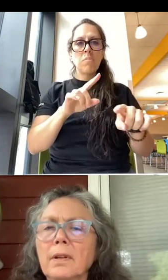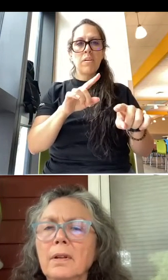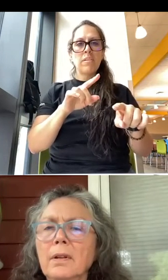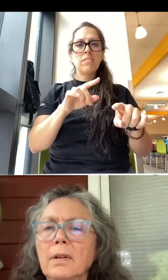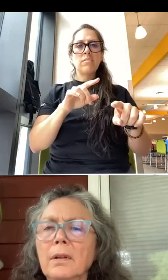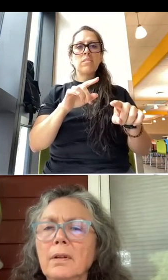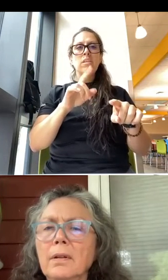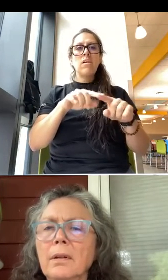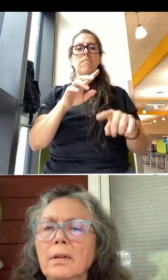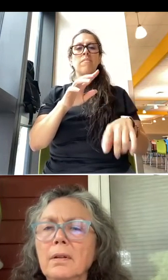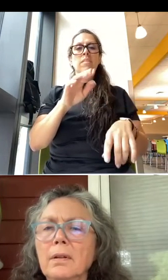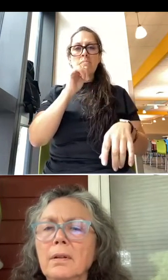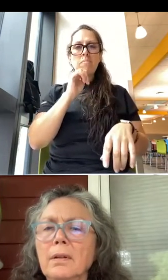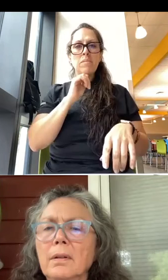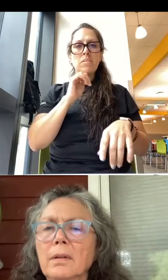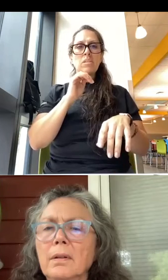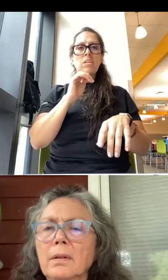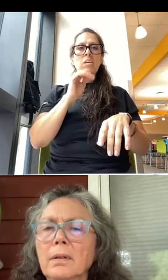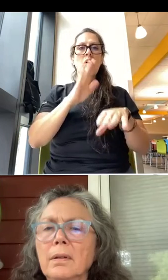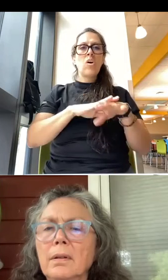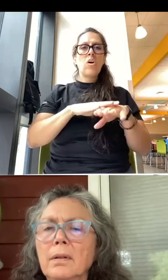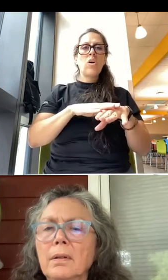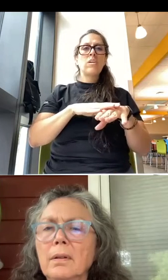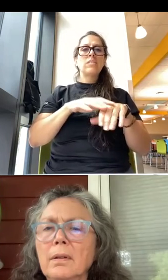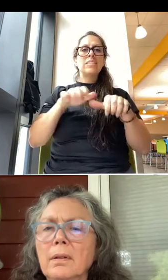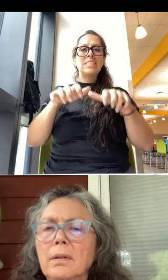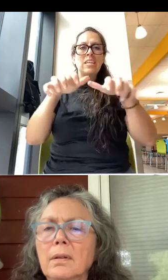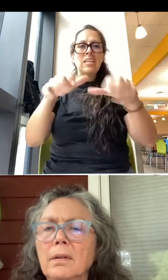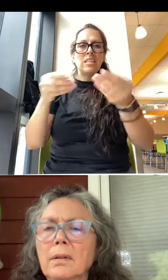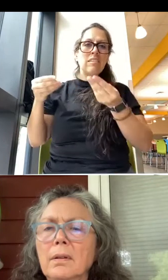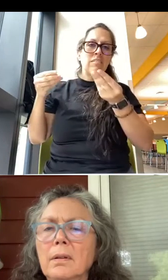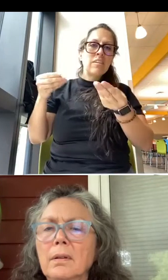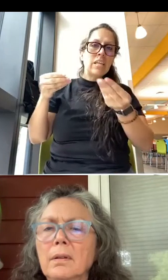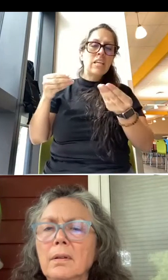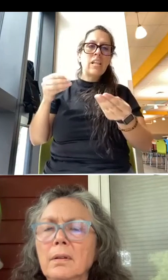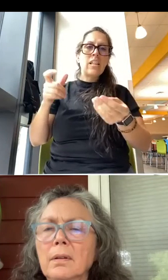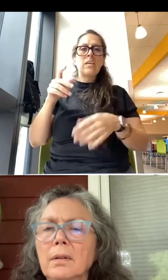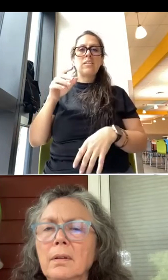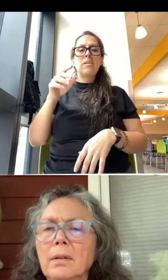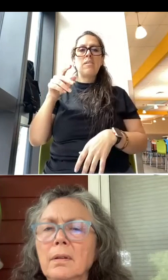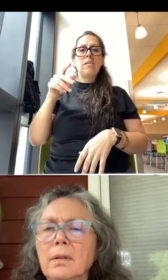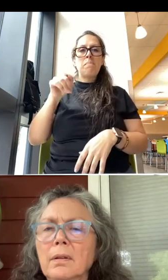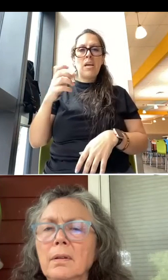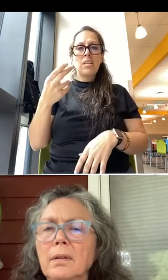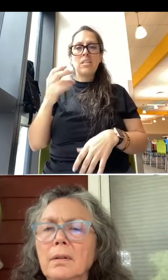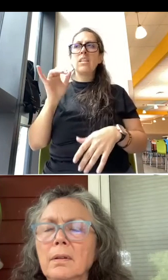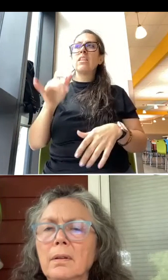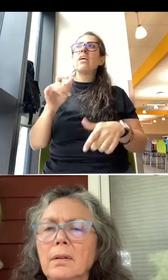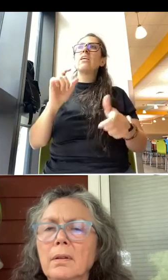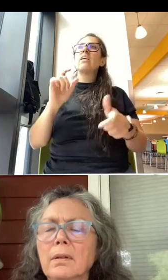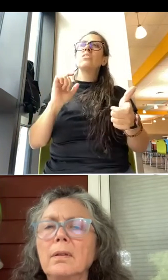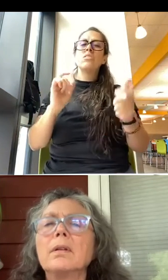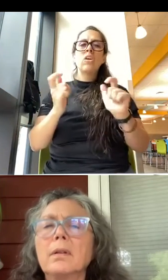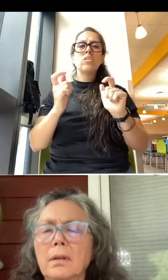which uh kind of turns um, you know certain kind of signals extracted from